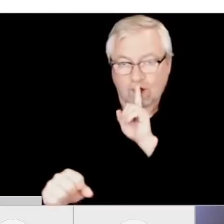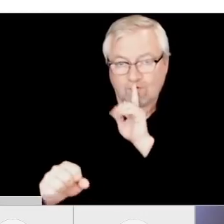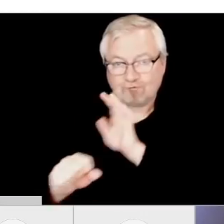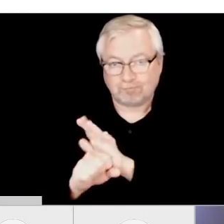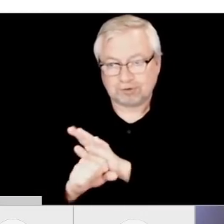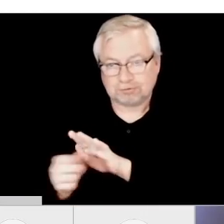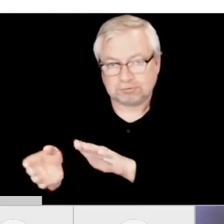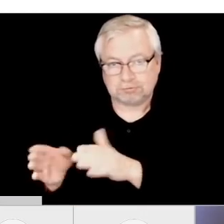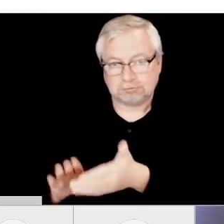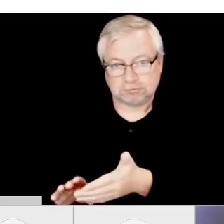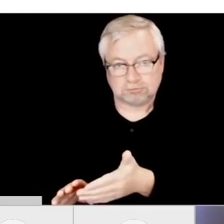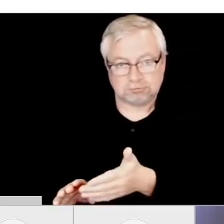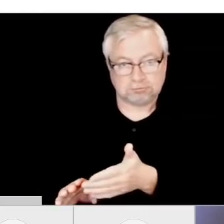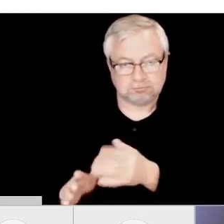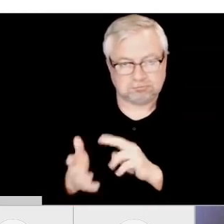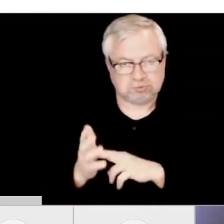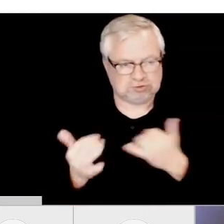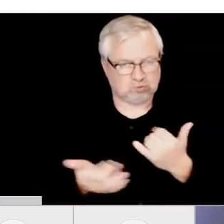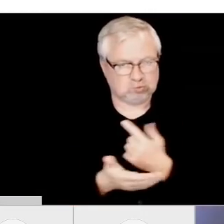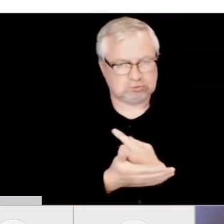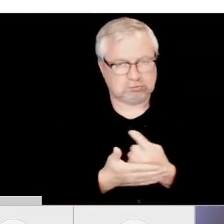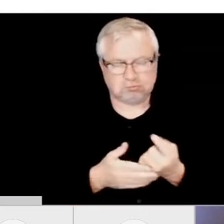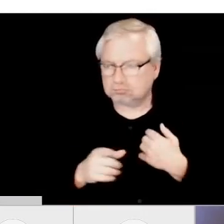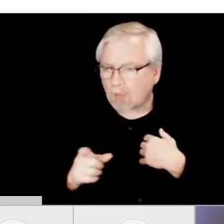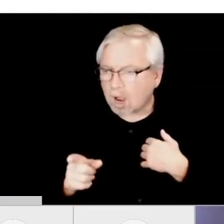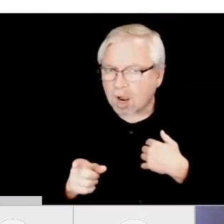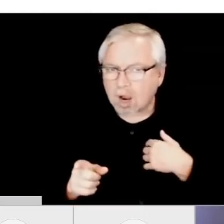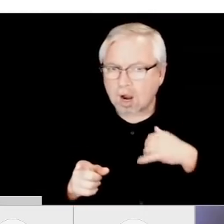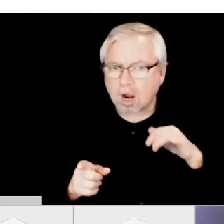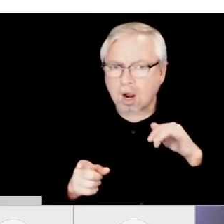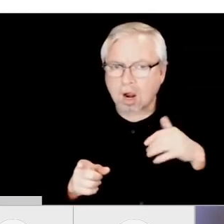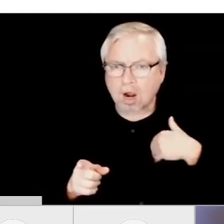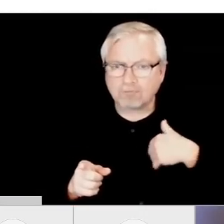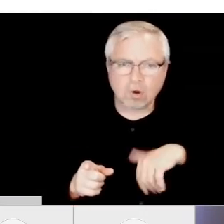this other scenario coming out of the other model before.